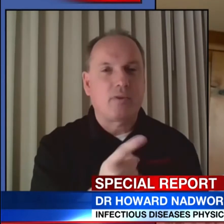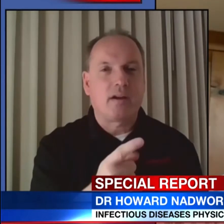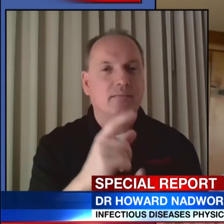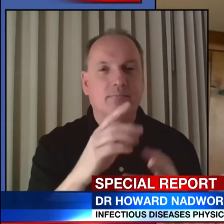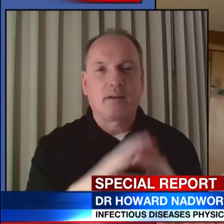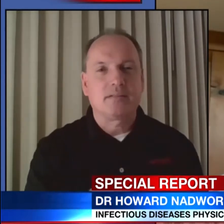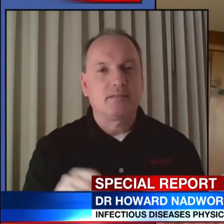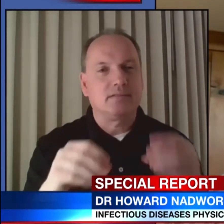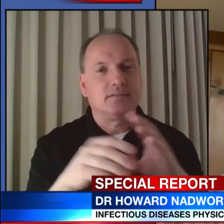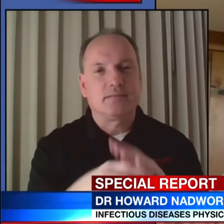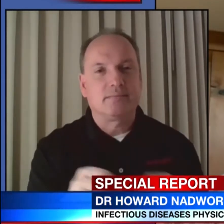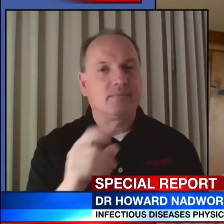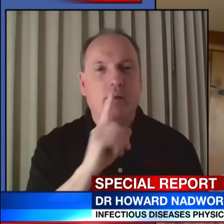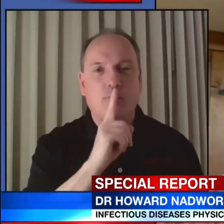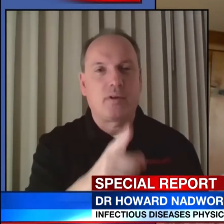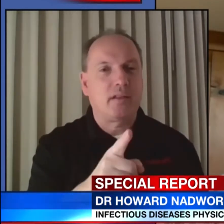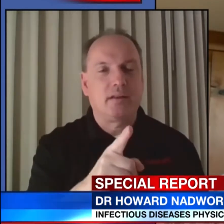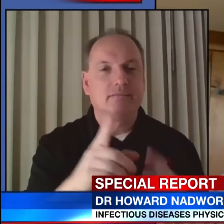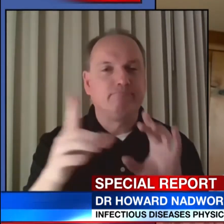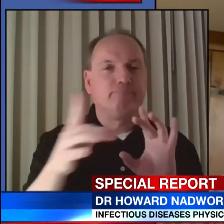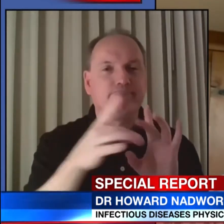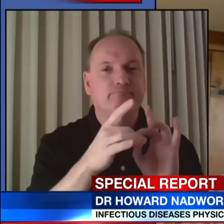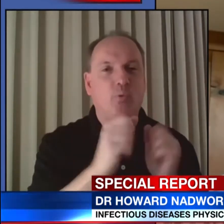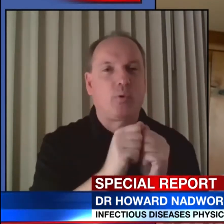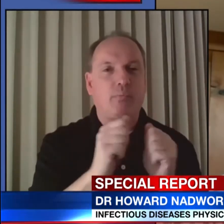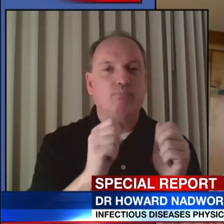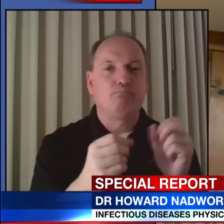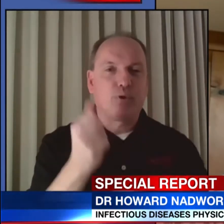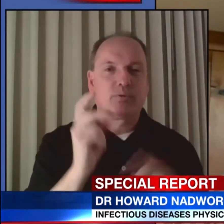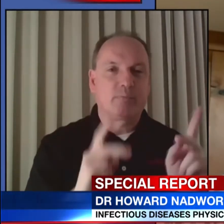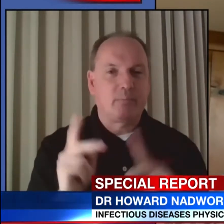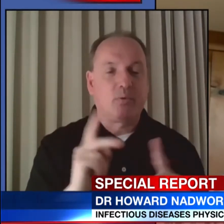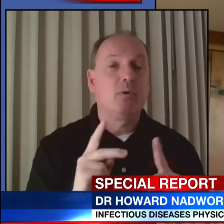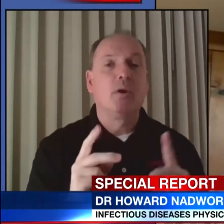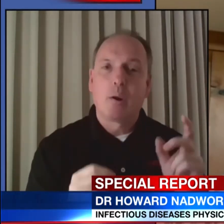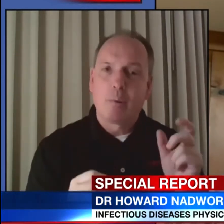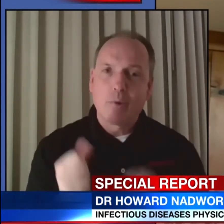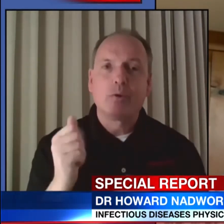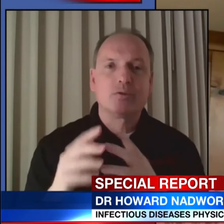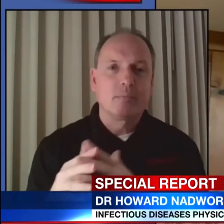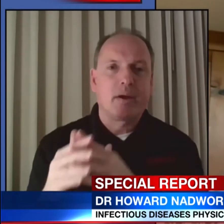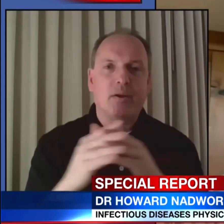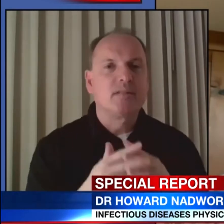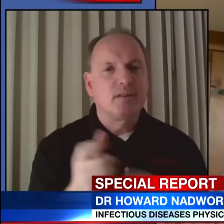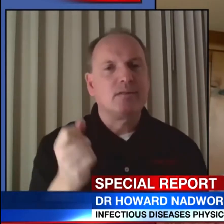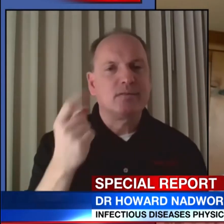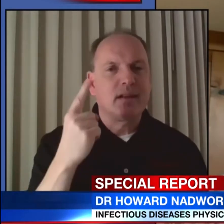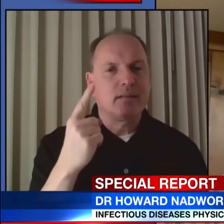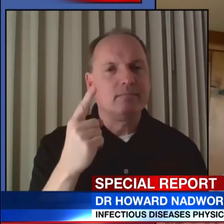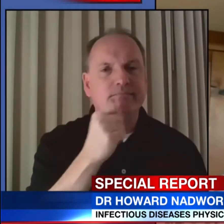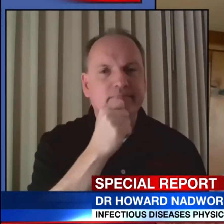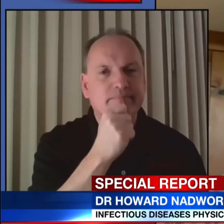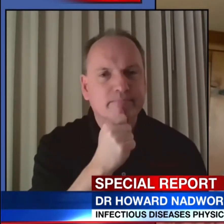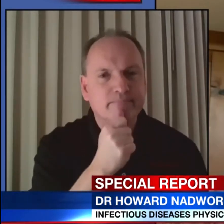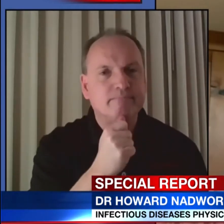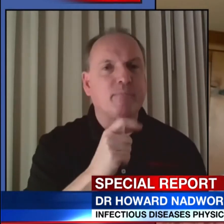BIG PARTY HAVE YOU GET VACCINATED, WHY GET VACCINATED. I'M NOT SURE THAT MESSAGE